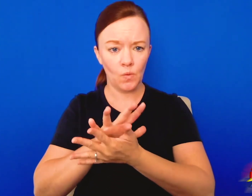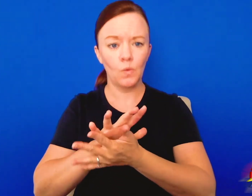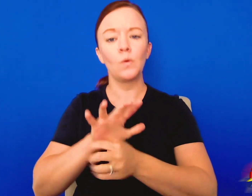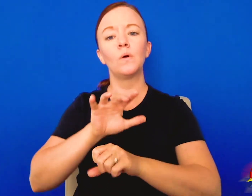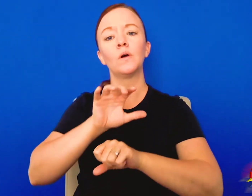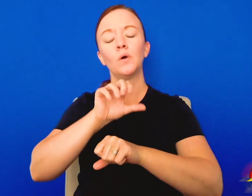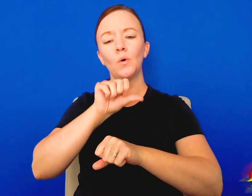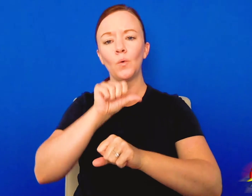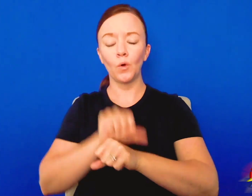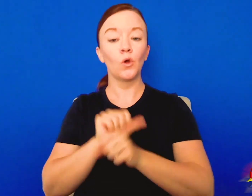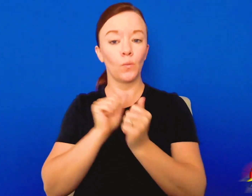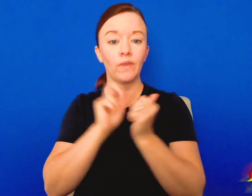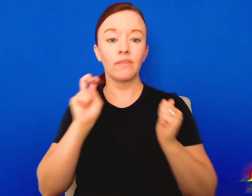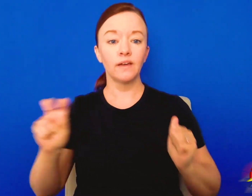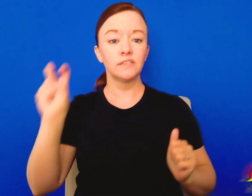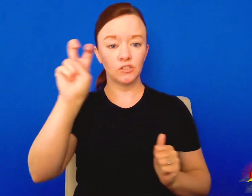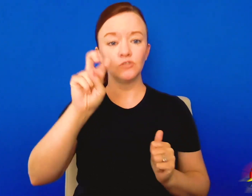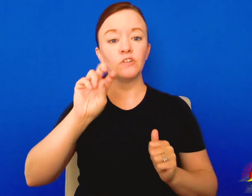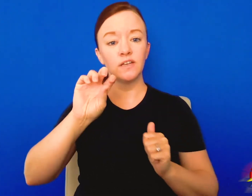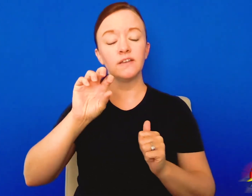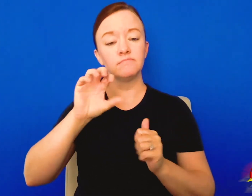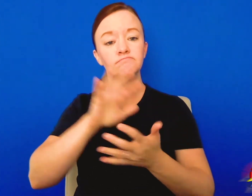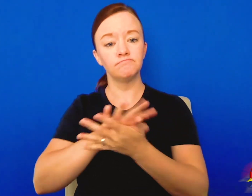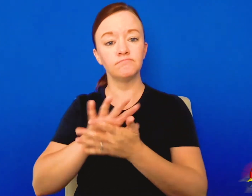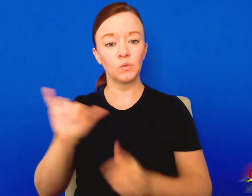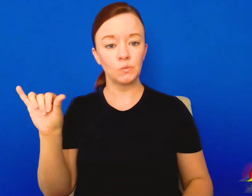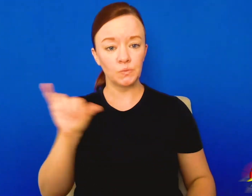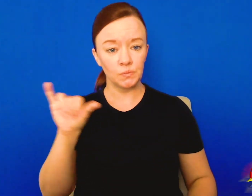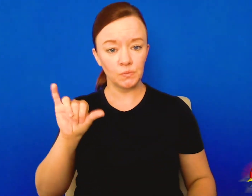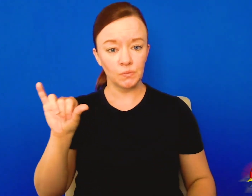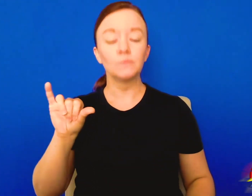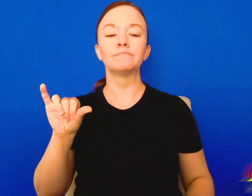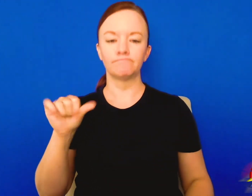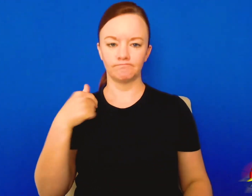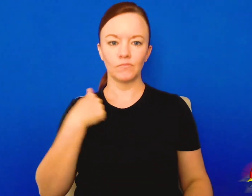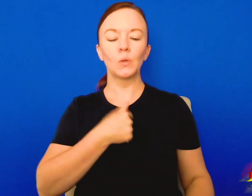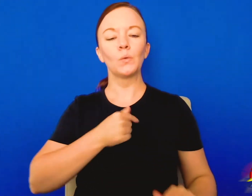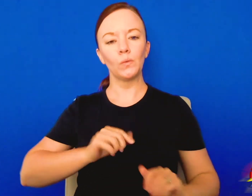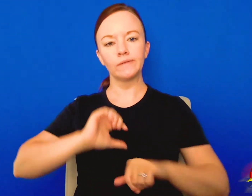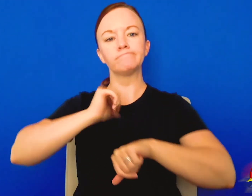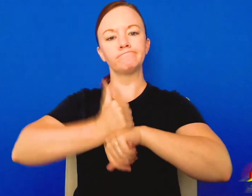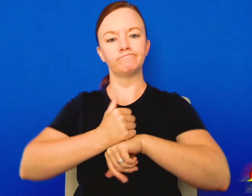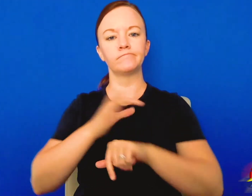ITINERANT SETTING, WE HAVE DEVELOPED AN FAQ STAFF REOPENING DOCUMENT.